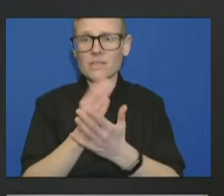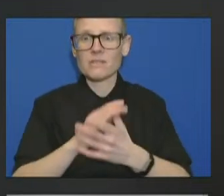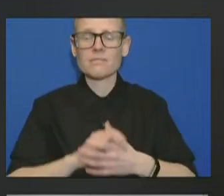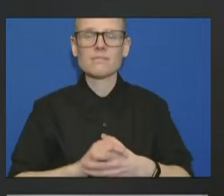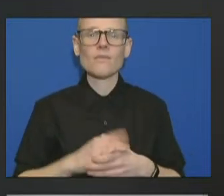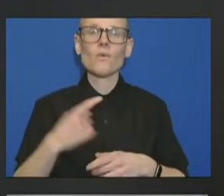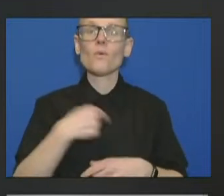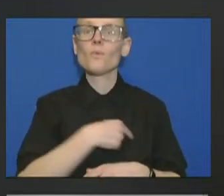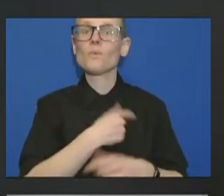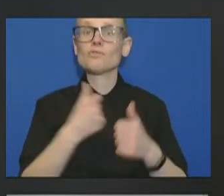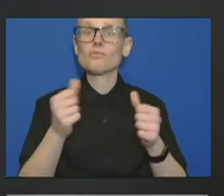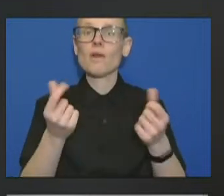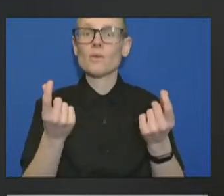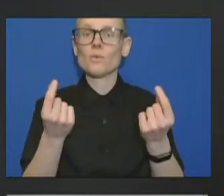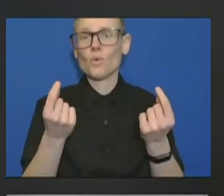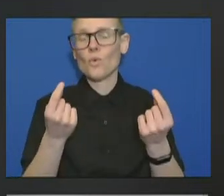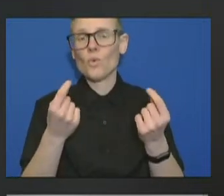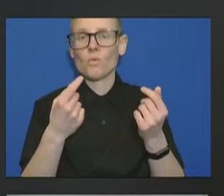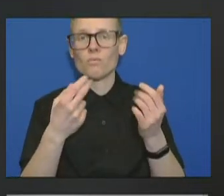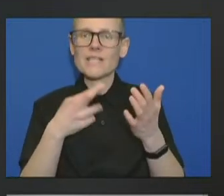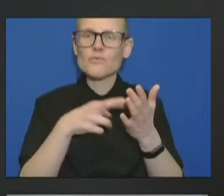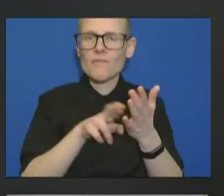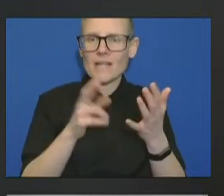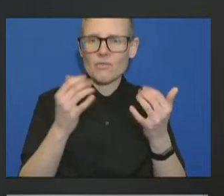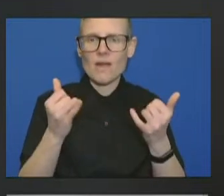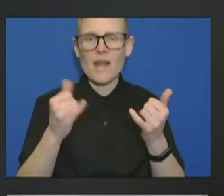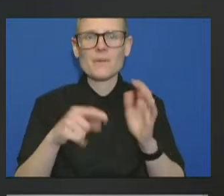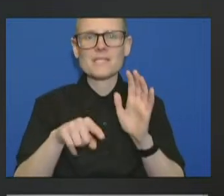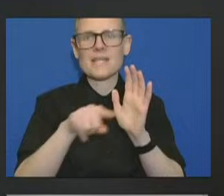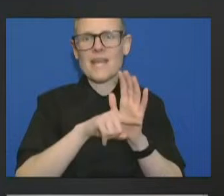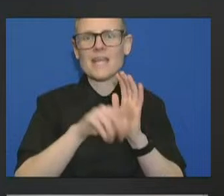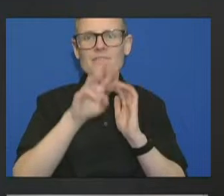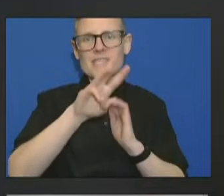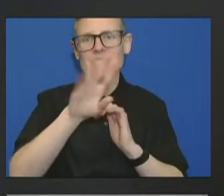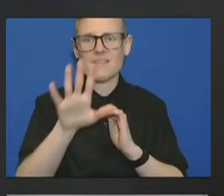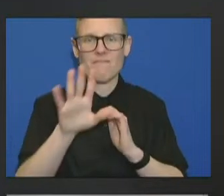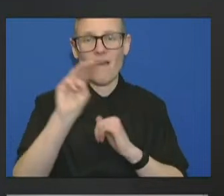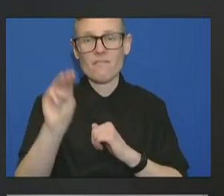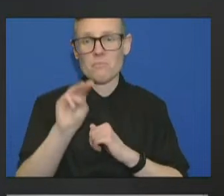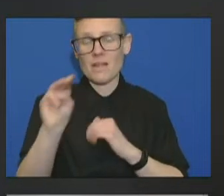million hole in the budget. And